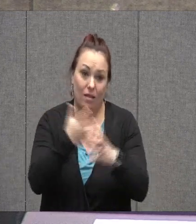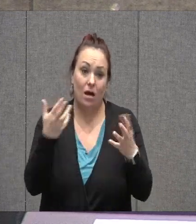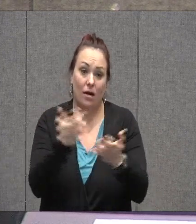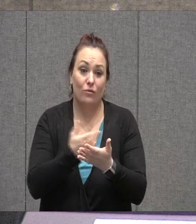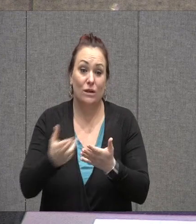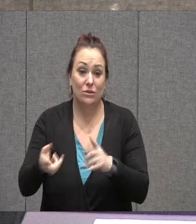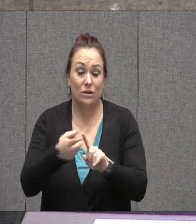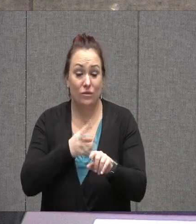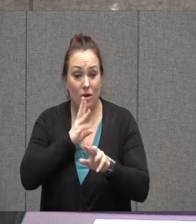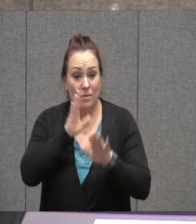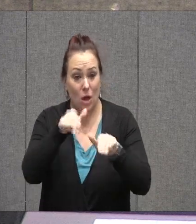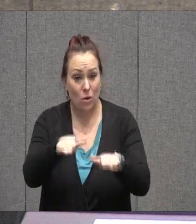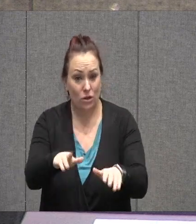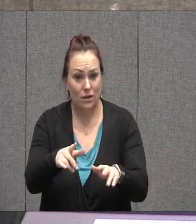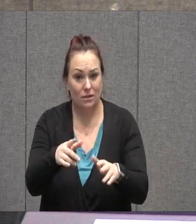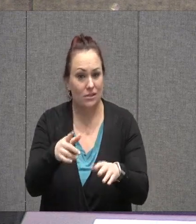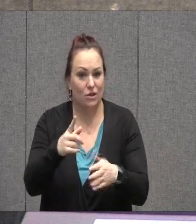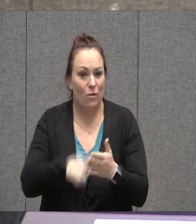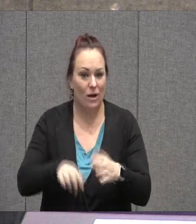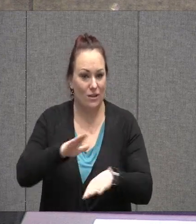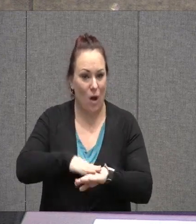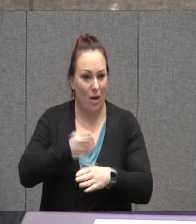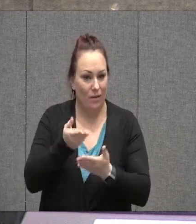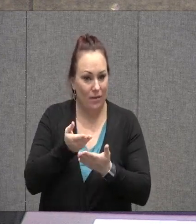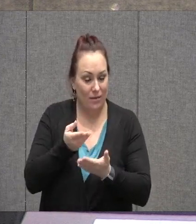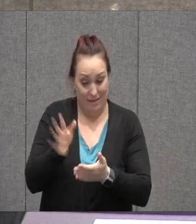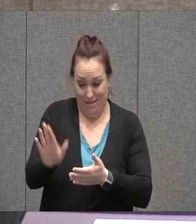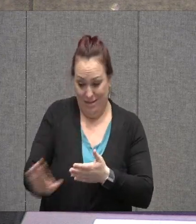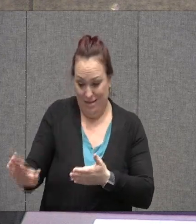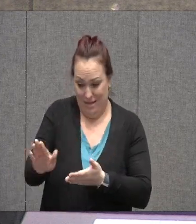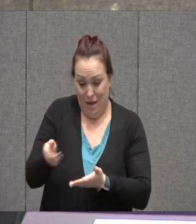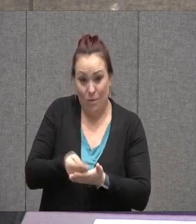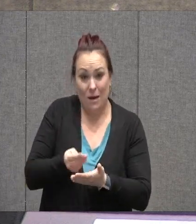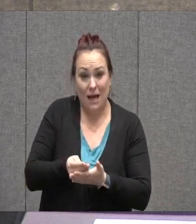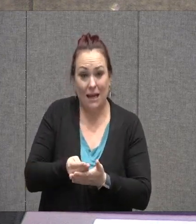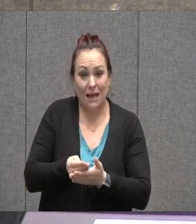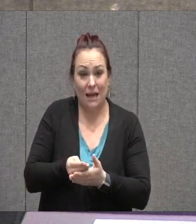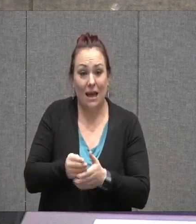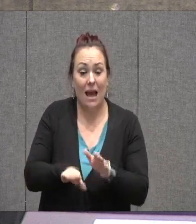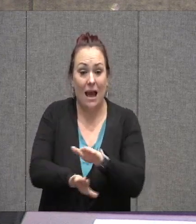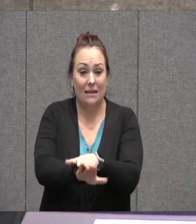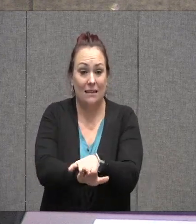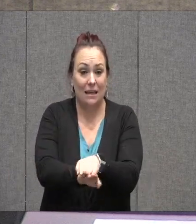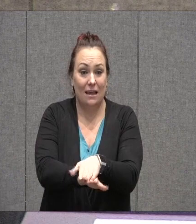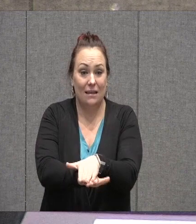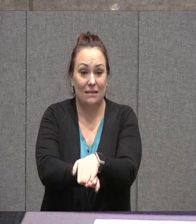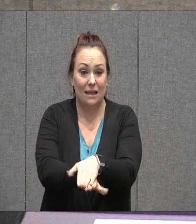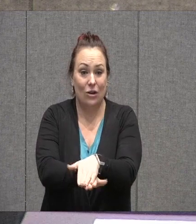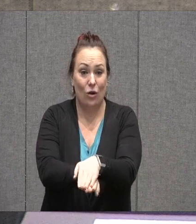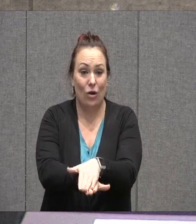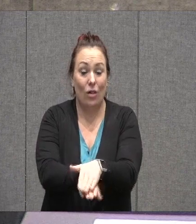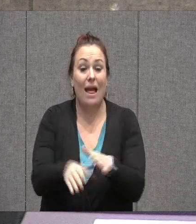So, what do they have on their bill? I see a sea turtle and I see a whale.